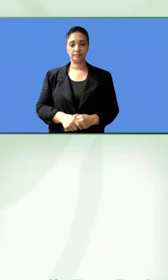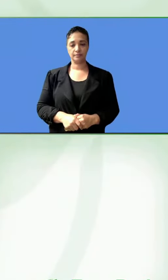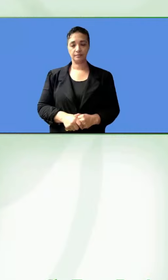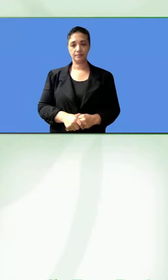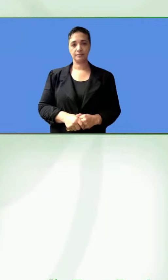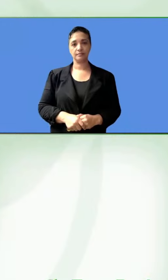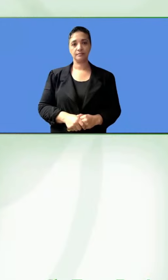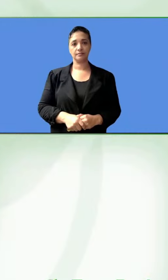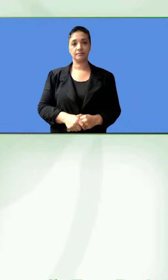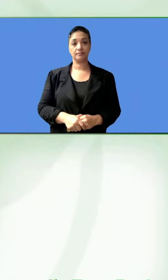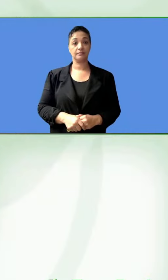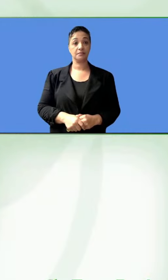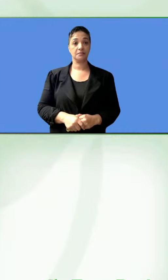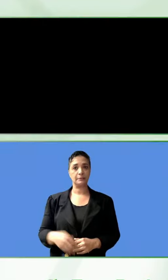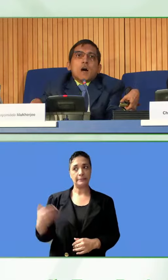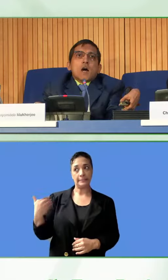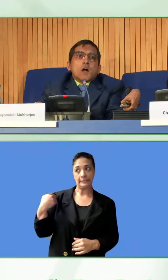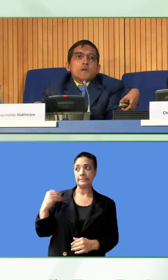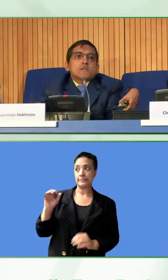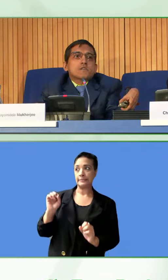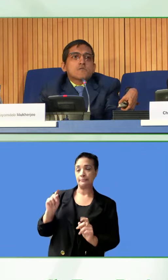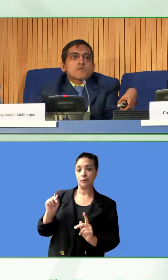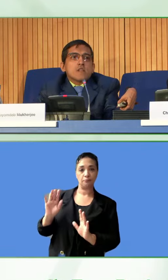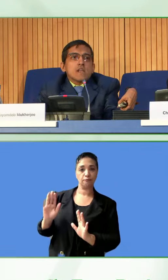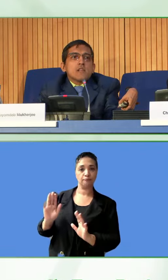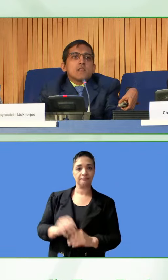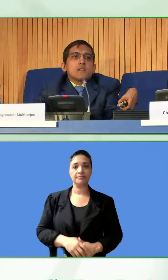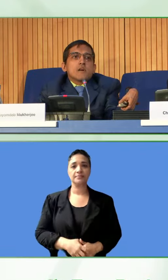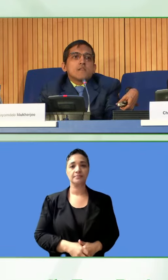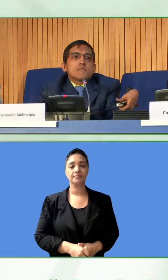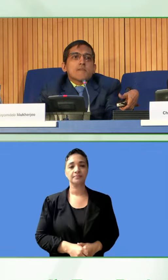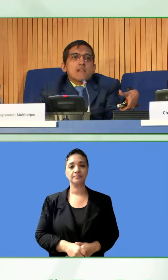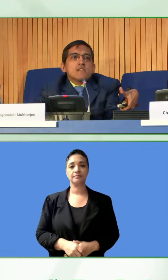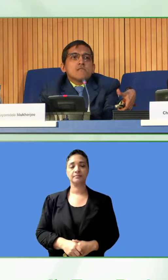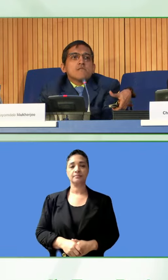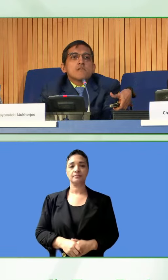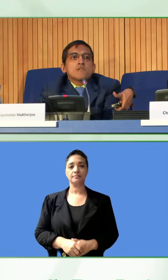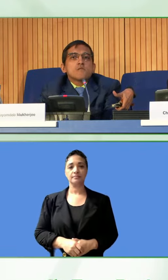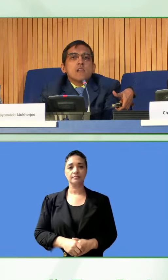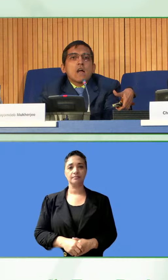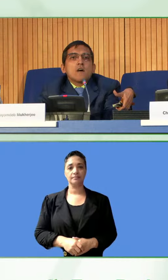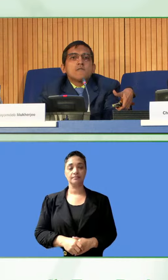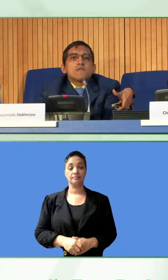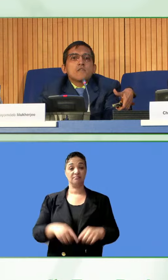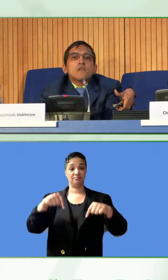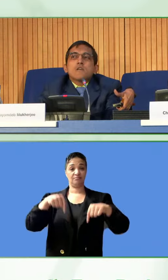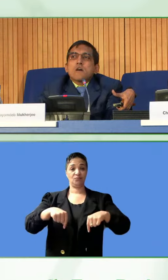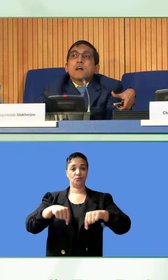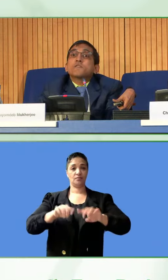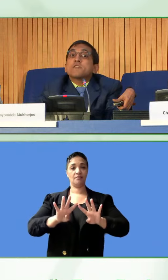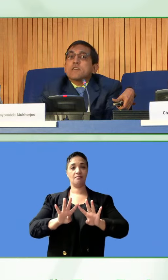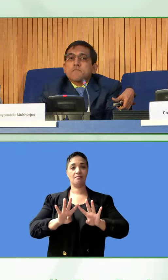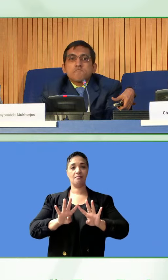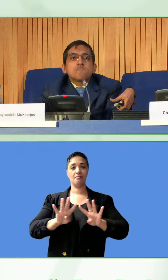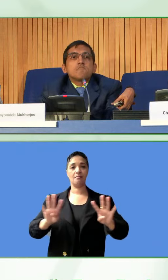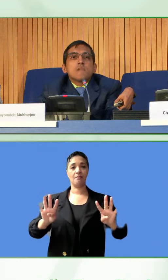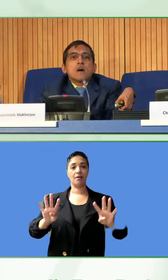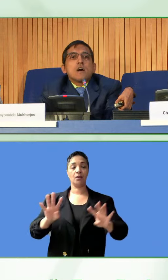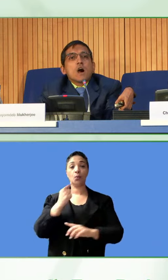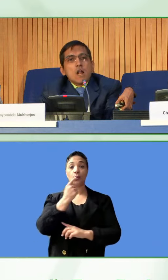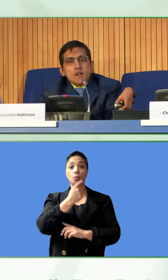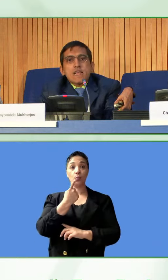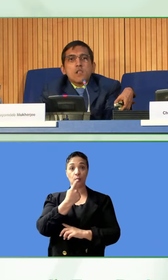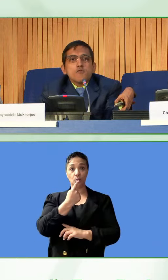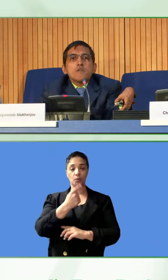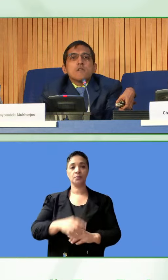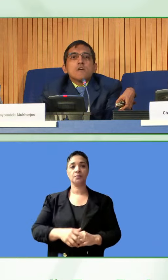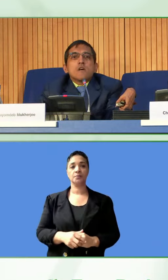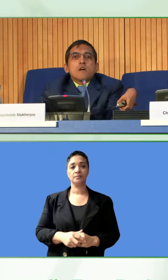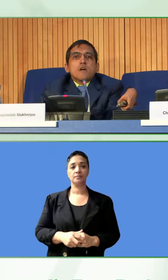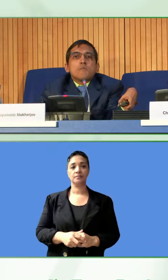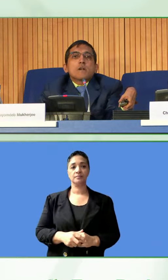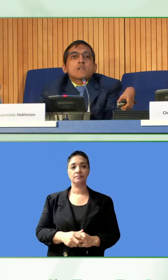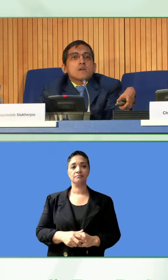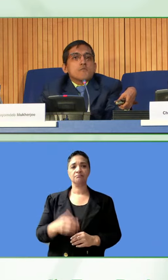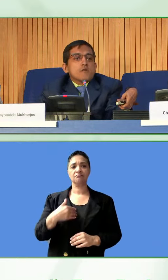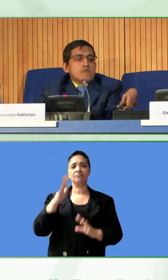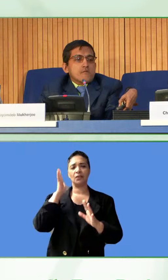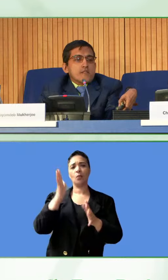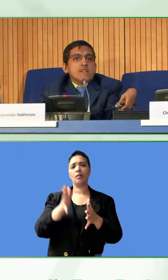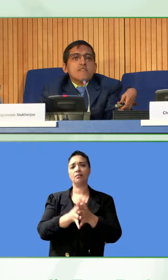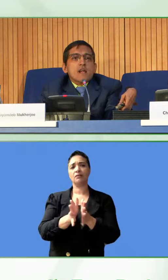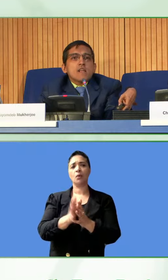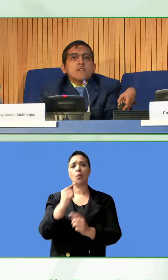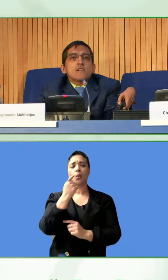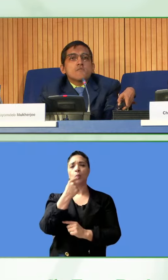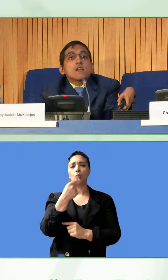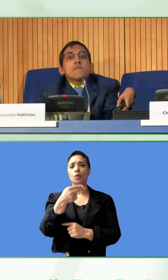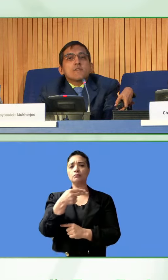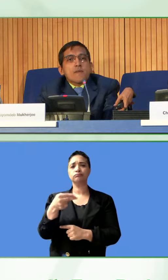OK, so, today in the panel I will tell you, when we go to the next slide, we have the